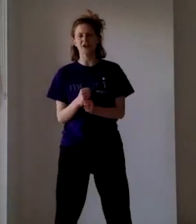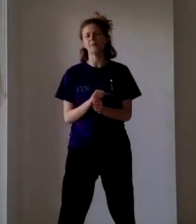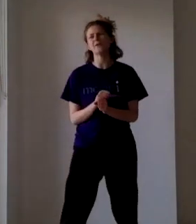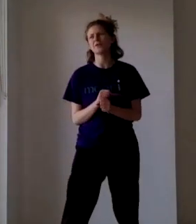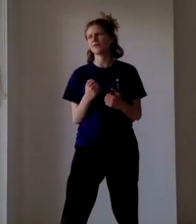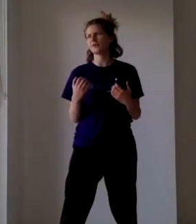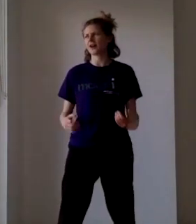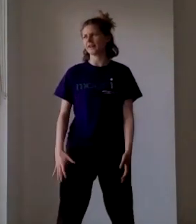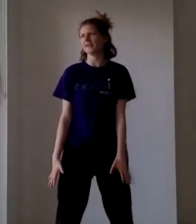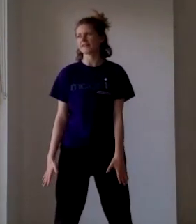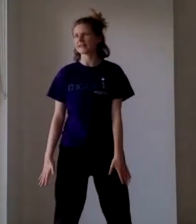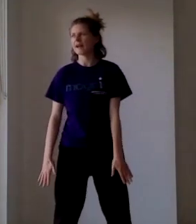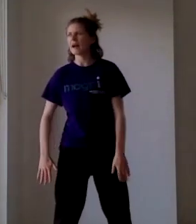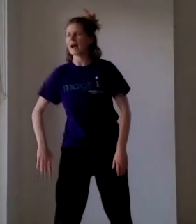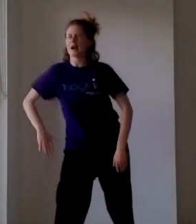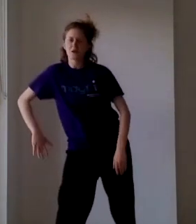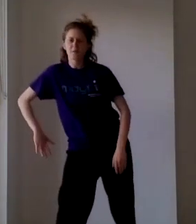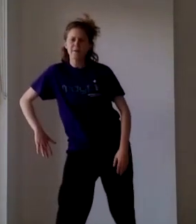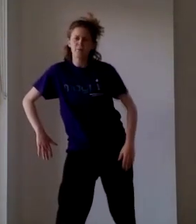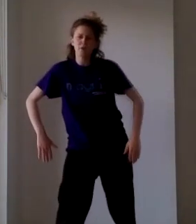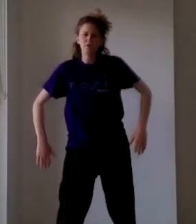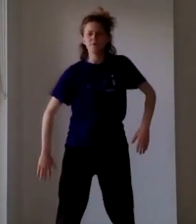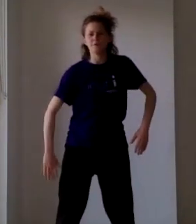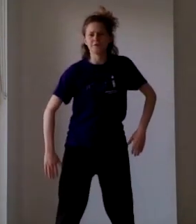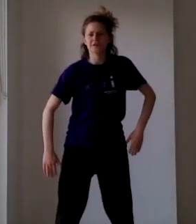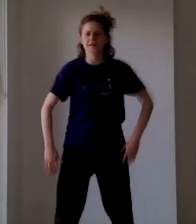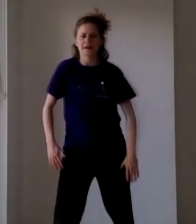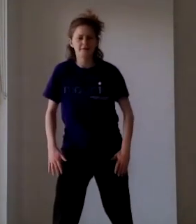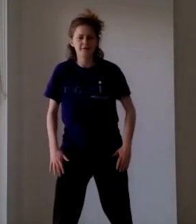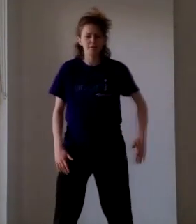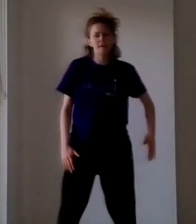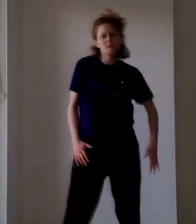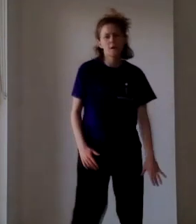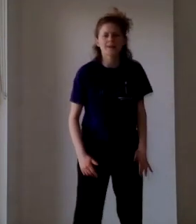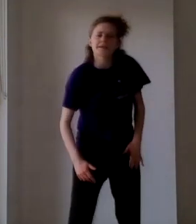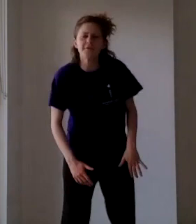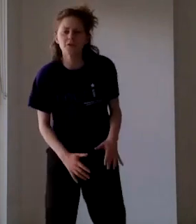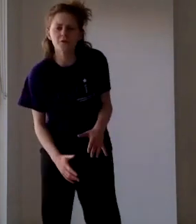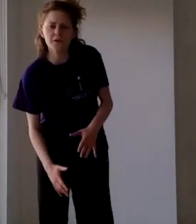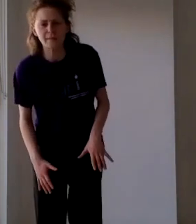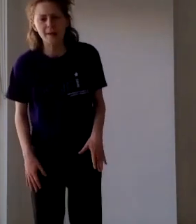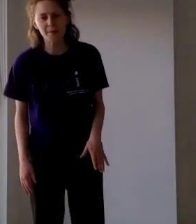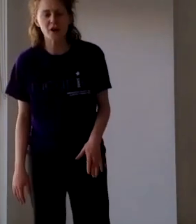i wonder if you've got any ideas how can we move to that rhythm it's quite difficult to maybe try